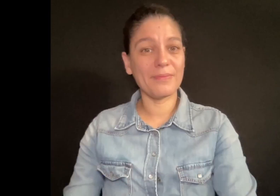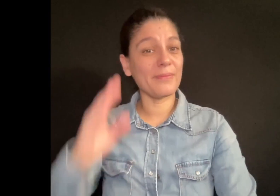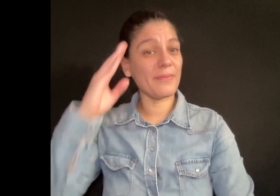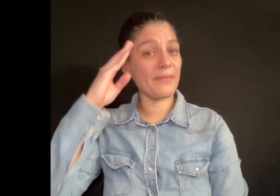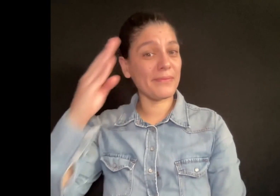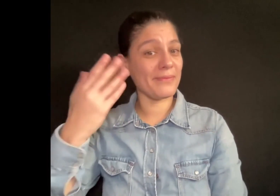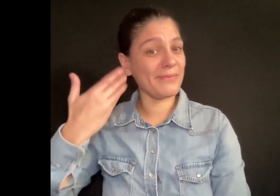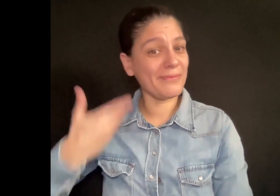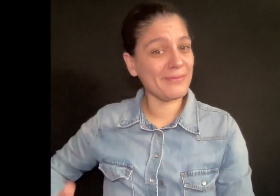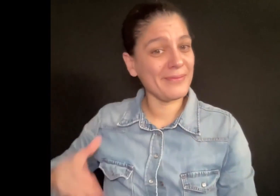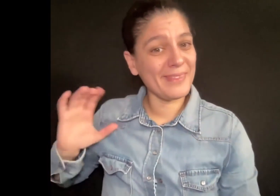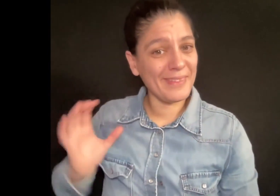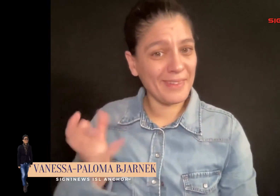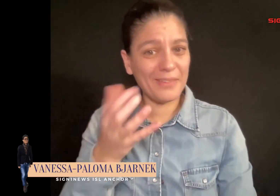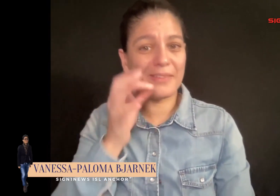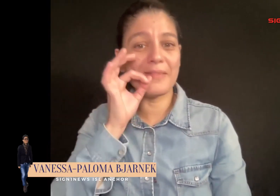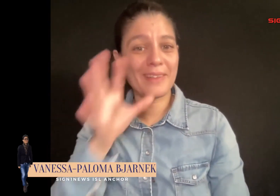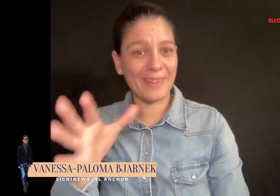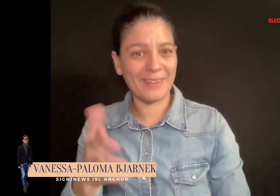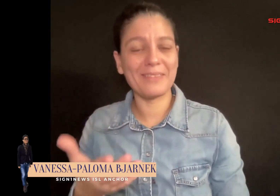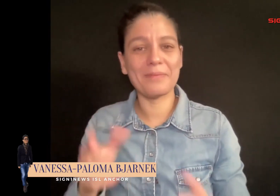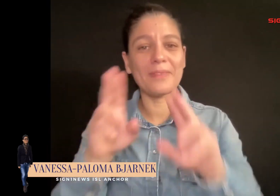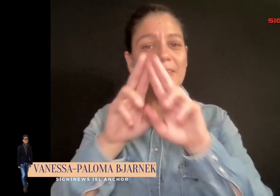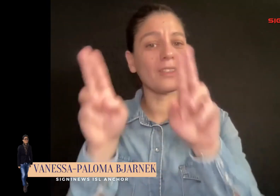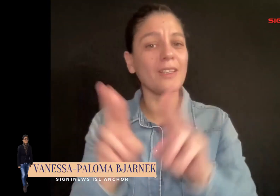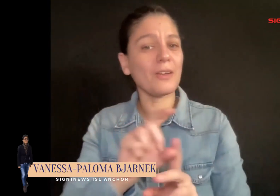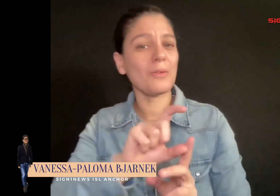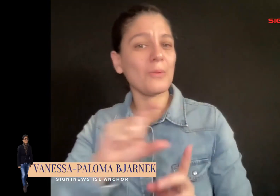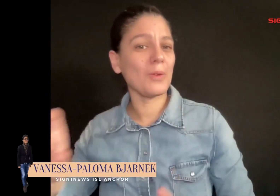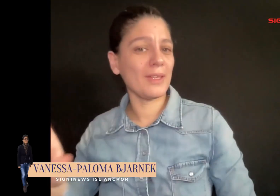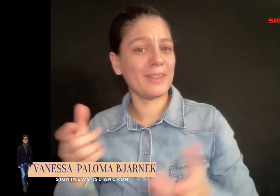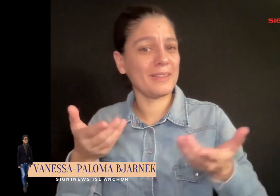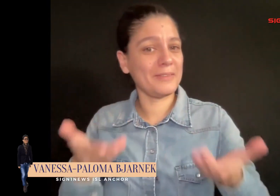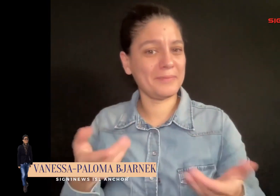Hello everyone of Sign1News anchor Vanessa Paloma Bjarnek here's a quick look at the